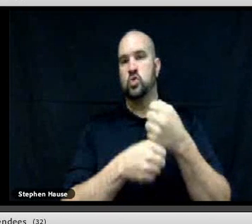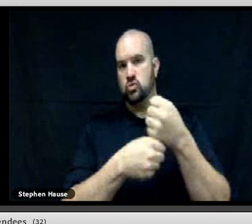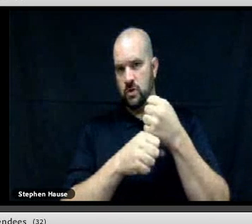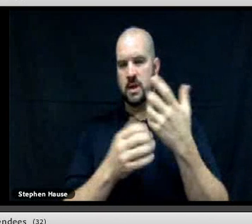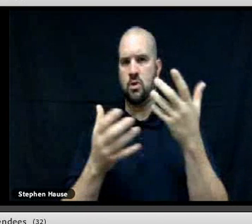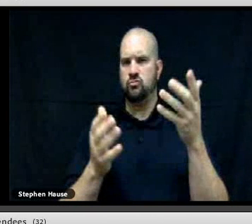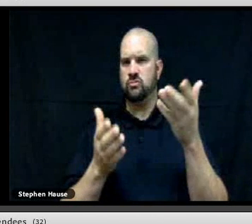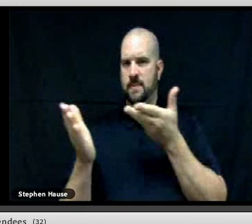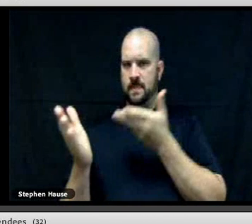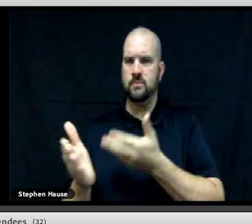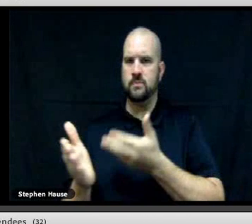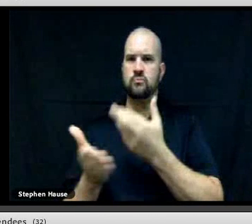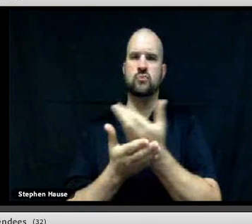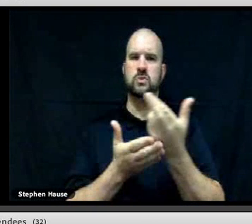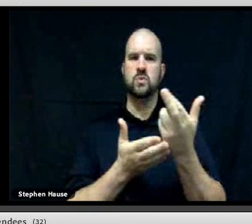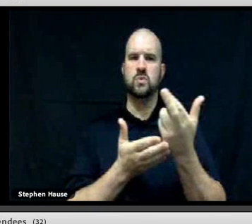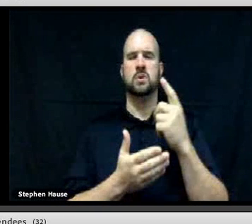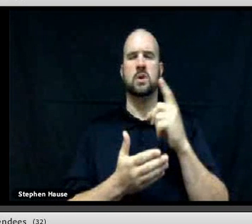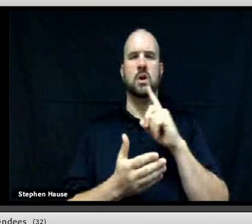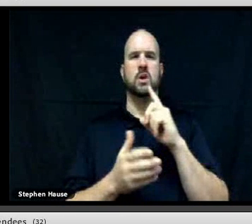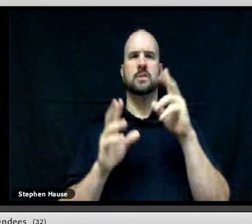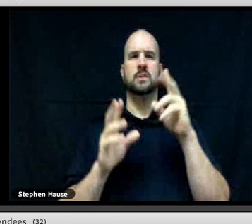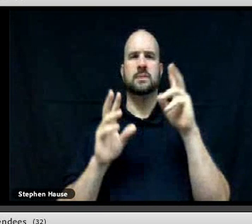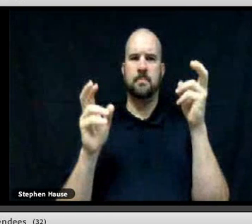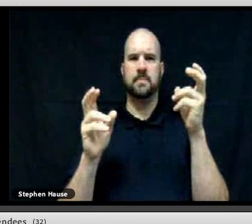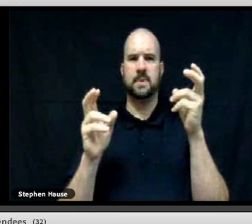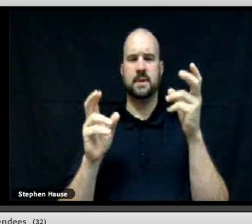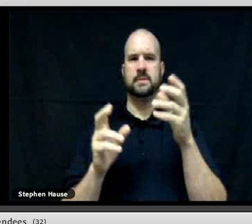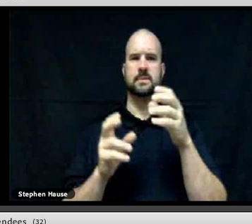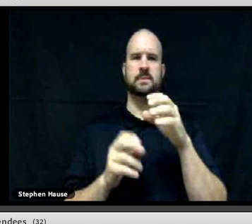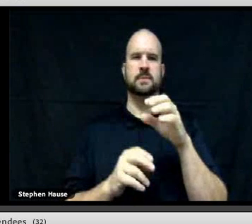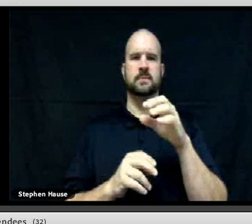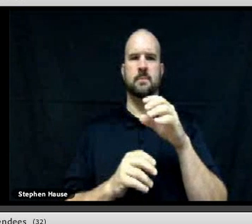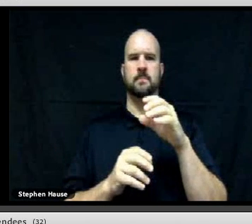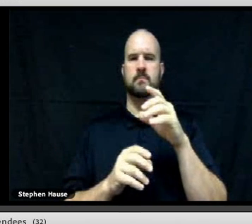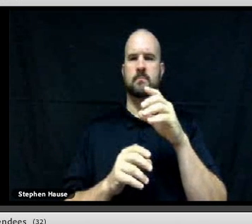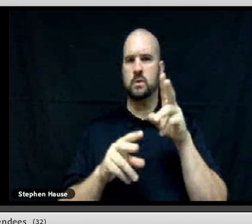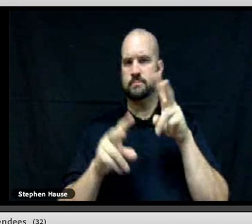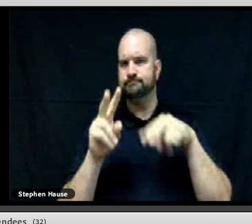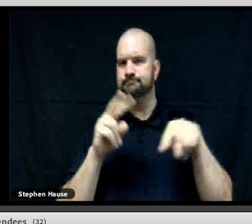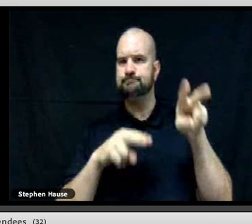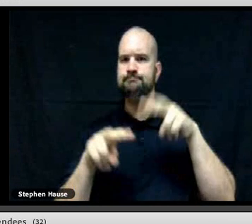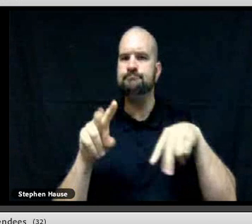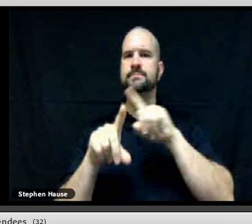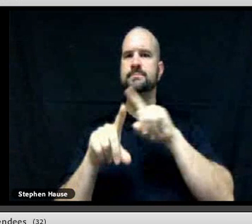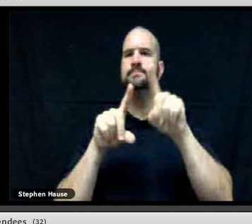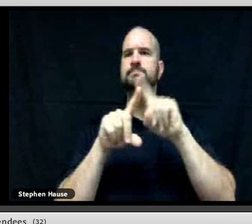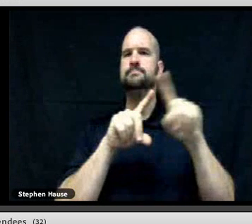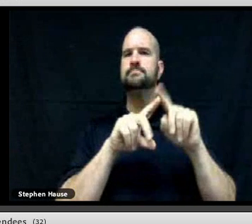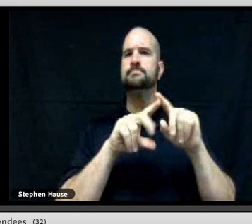are the "browse by topic" feature. This is a new feature, um, added during 2018 website redesign.